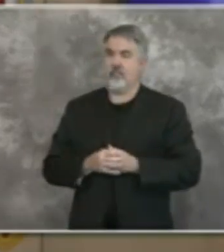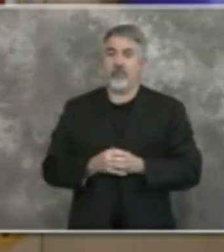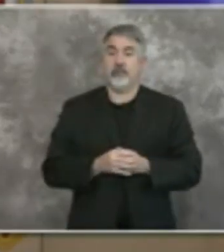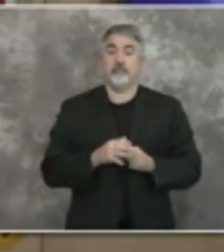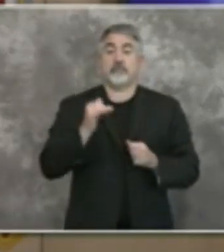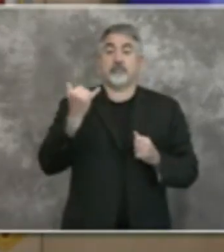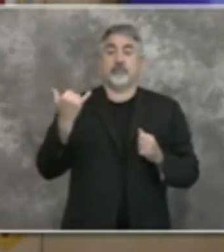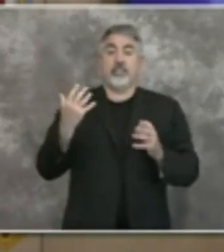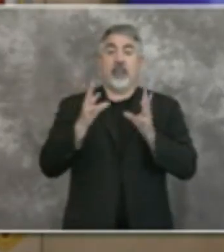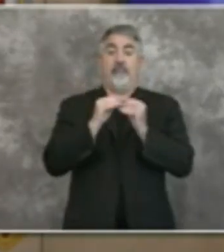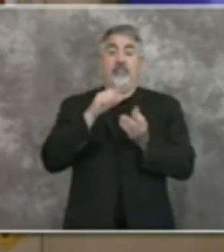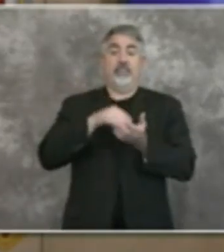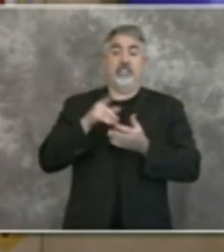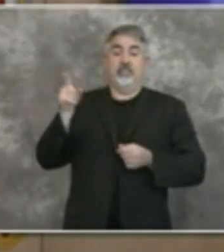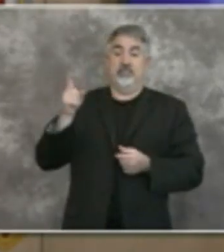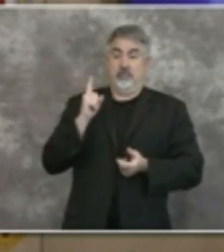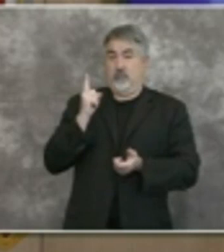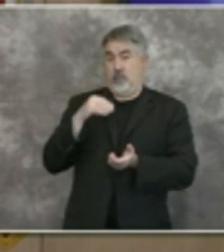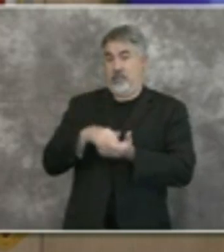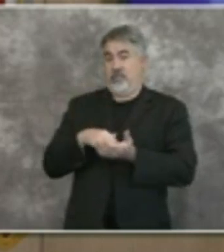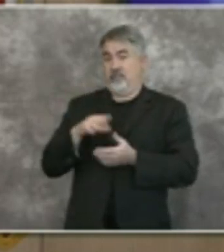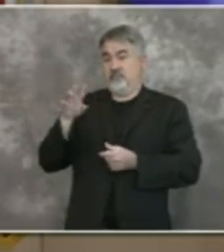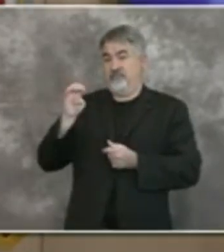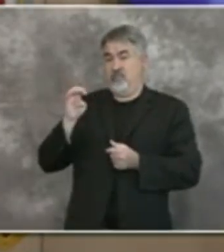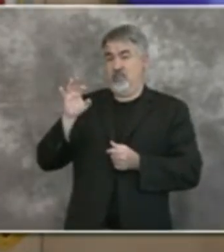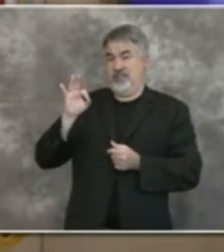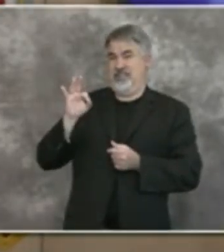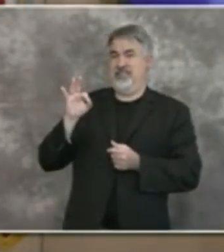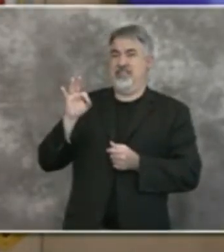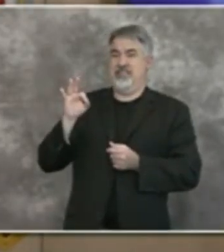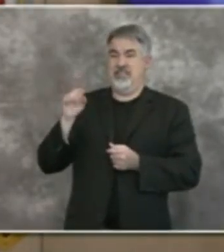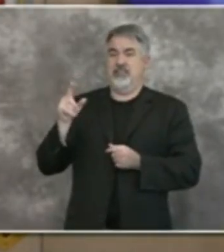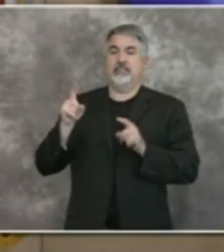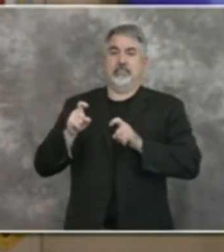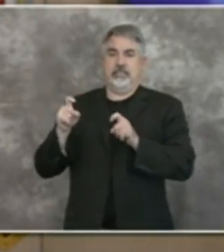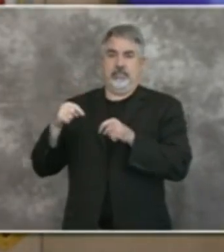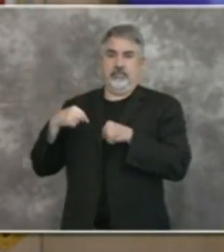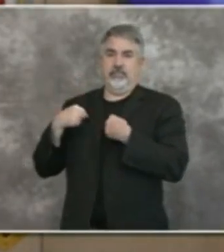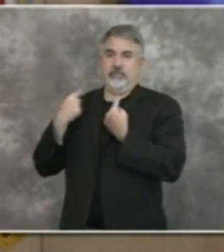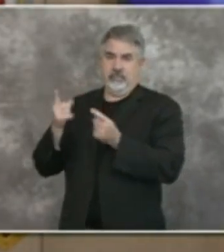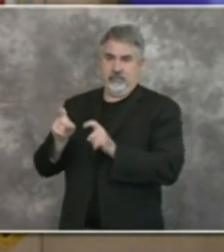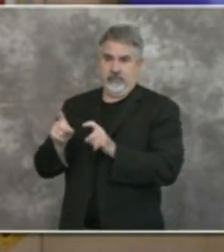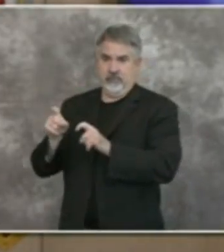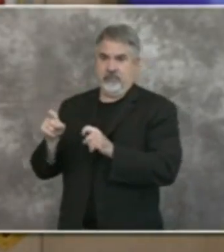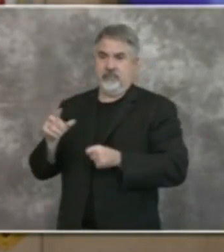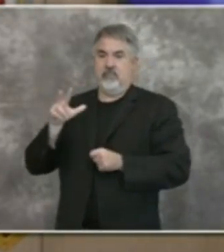SHARE IT WITH EVERYONE ELSE AS WELL. UPDATE ON A TEST AND THE CONVENTION CENTER TODAY, 1409